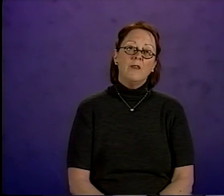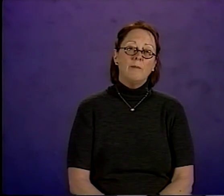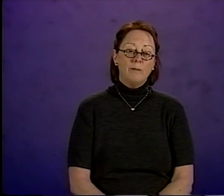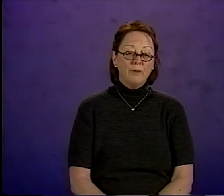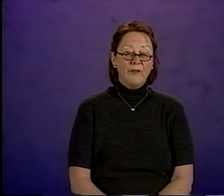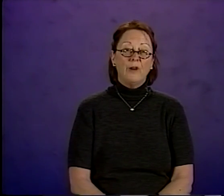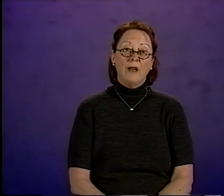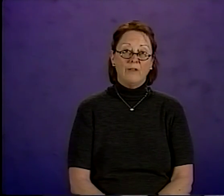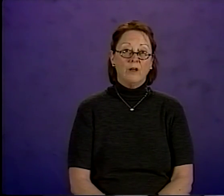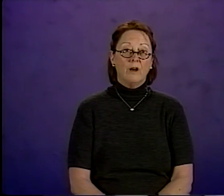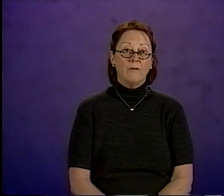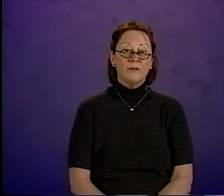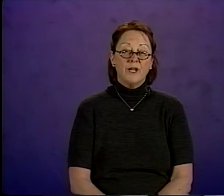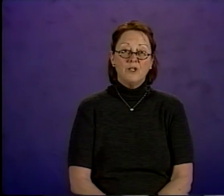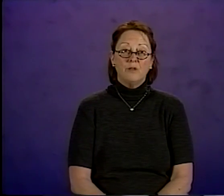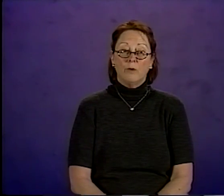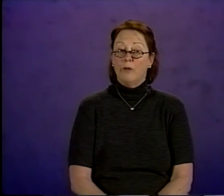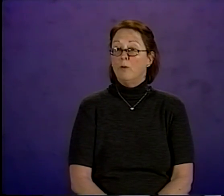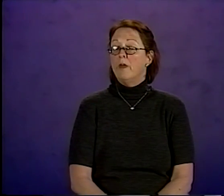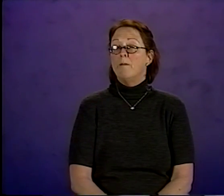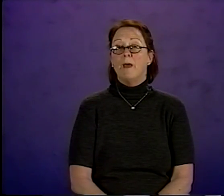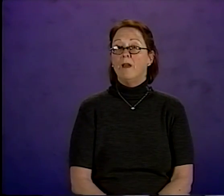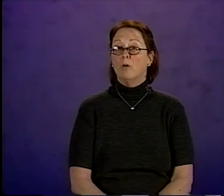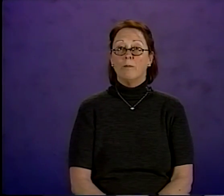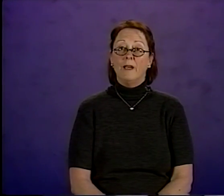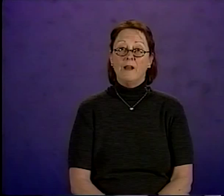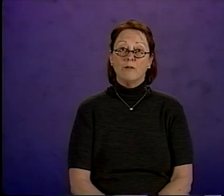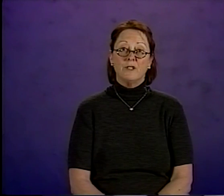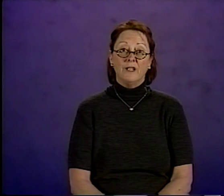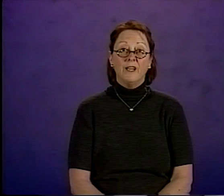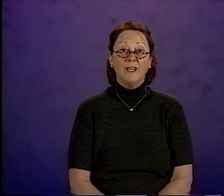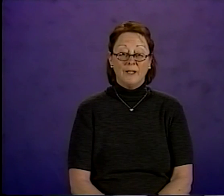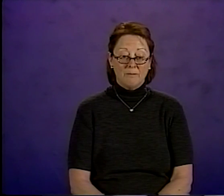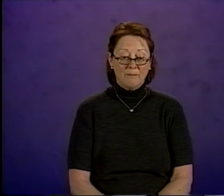The people that they're having a conversation with whom they may or may never see again.